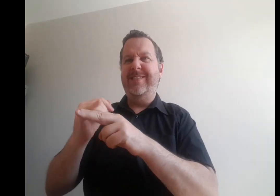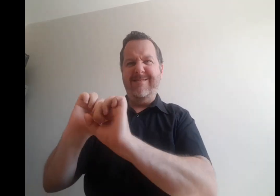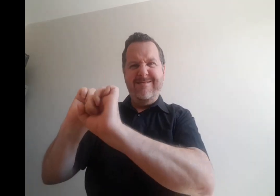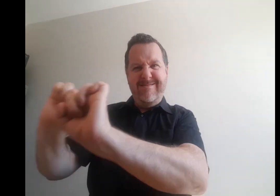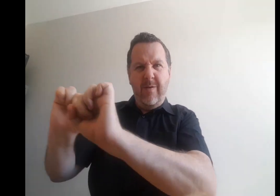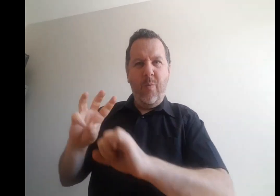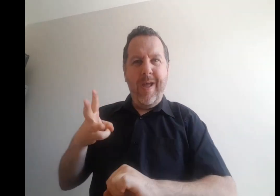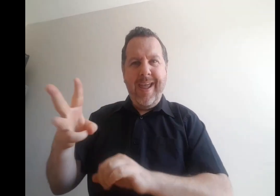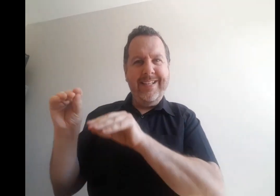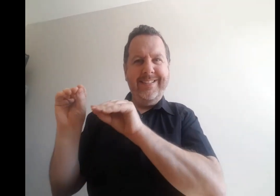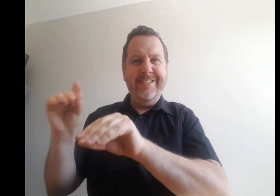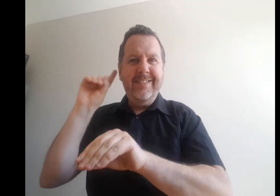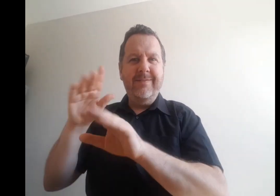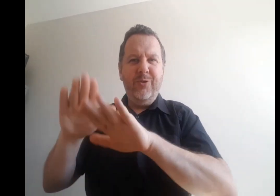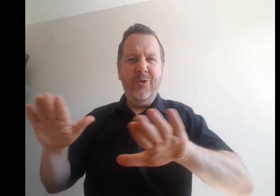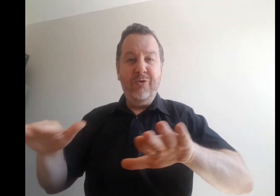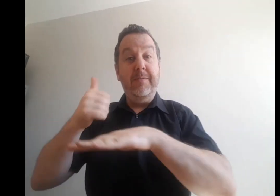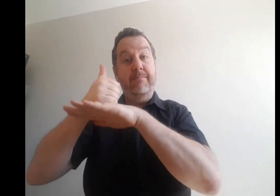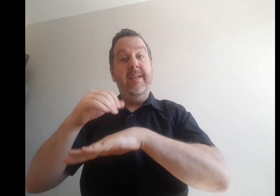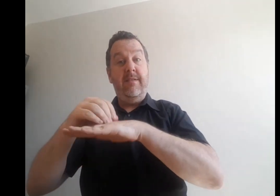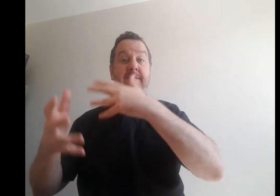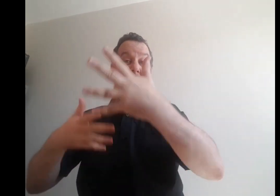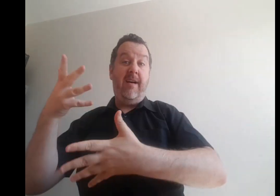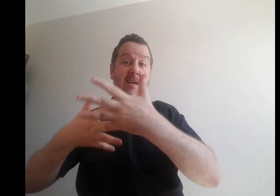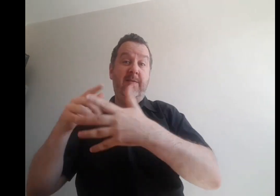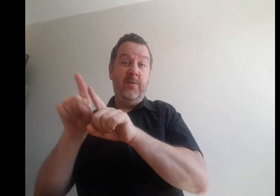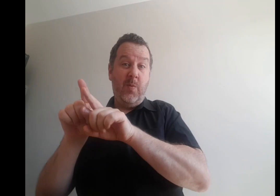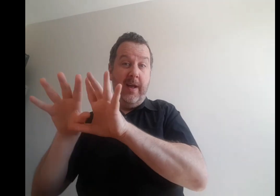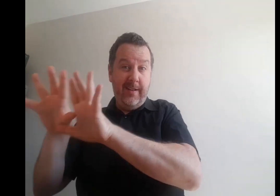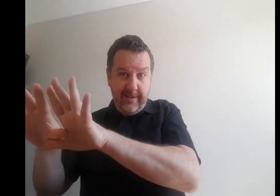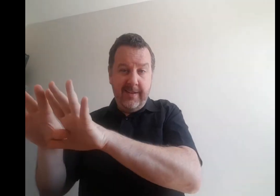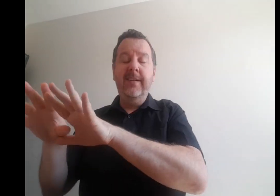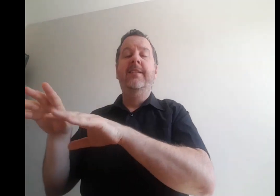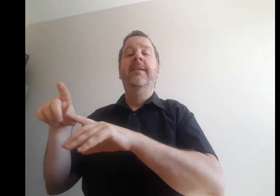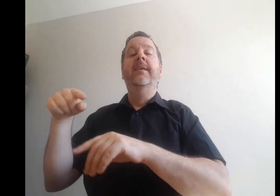and their particular method of teaching deaf children, which was also based on sign language.